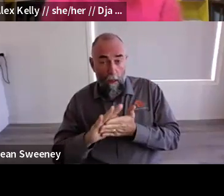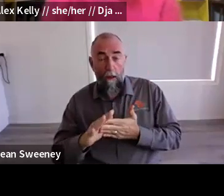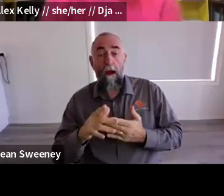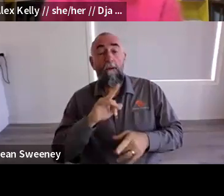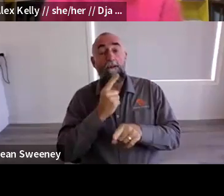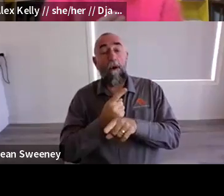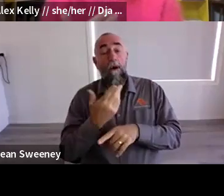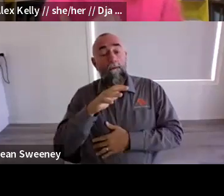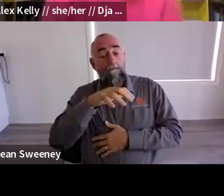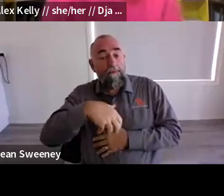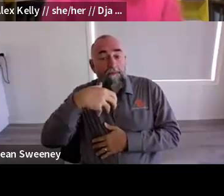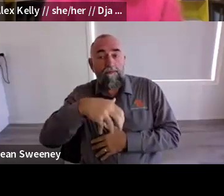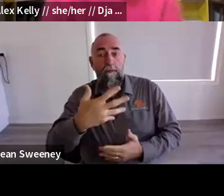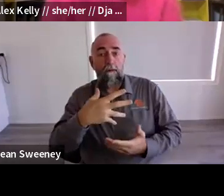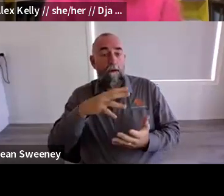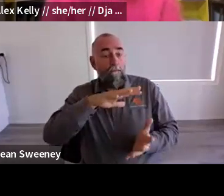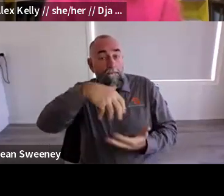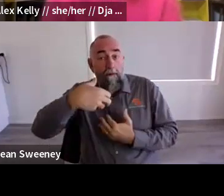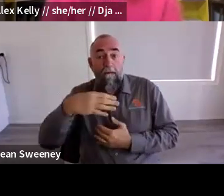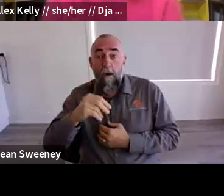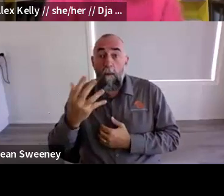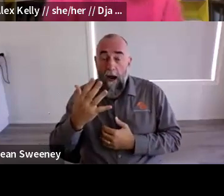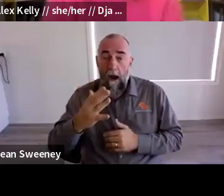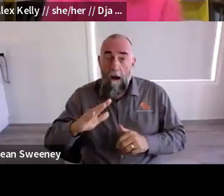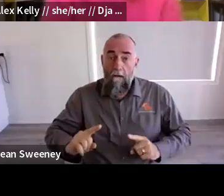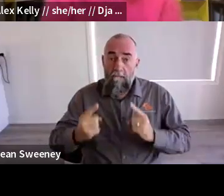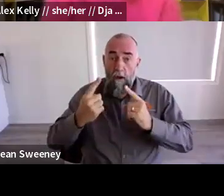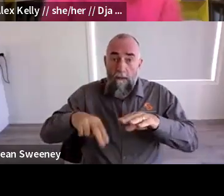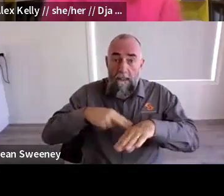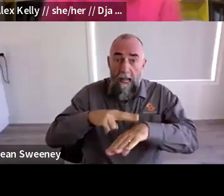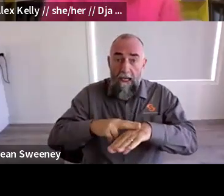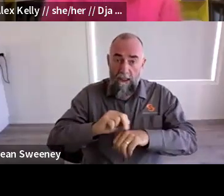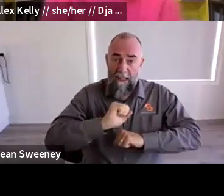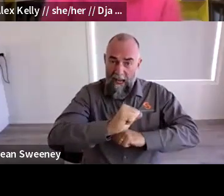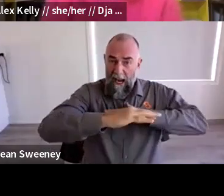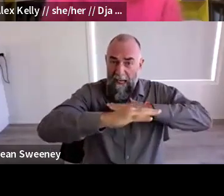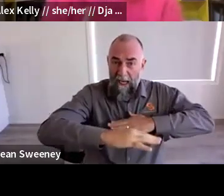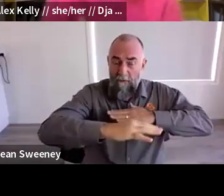Nations artists as well. Because, when we're talking about the benefits of